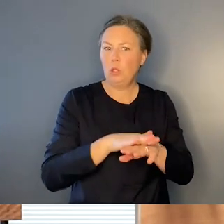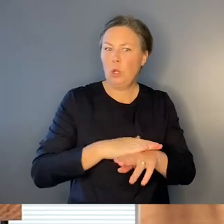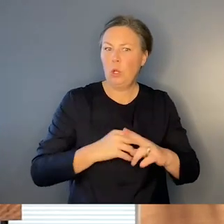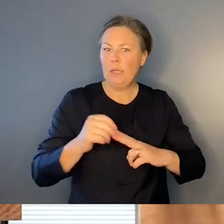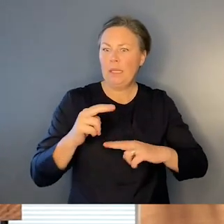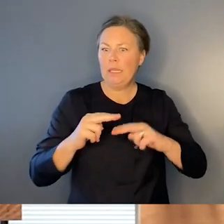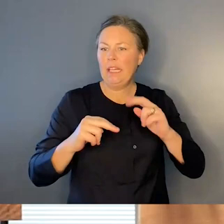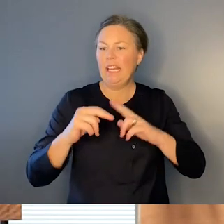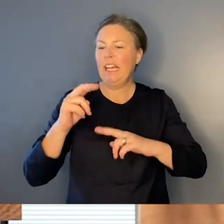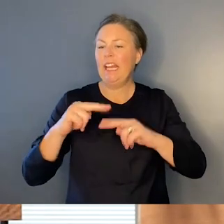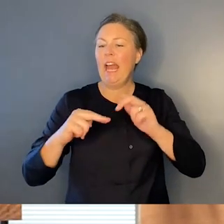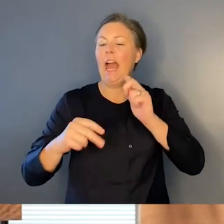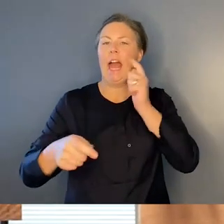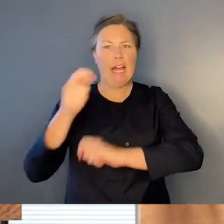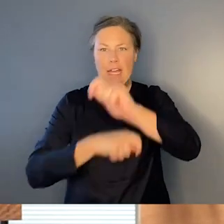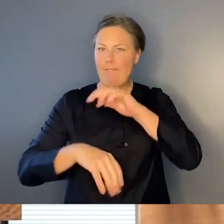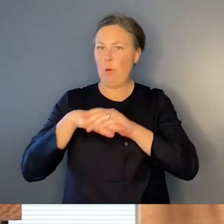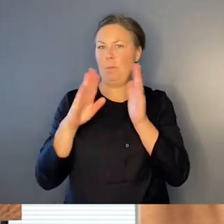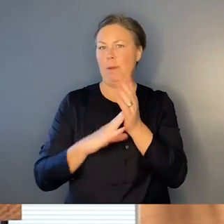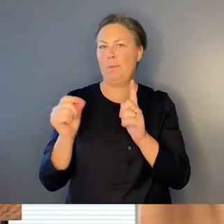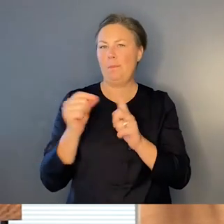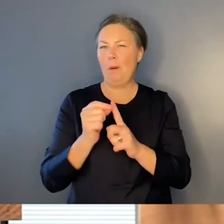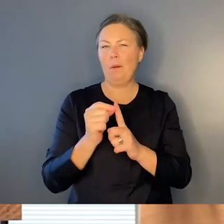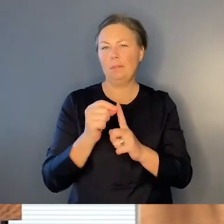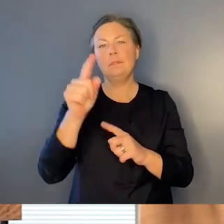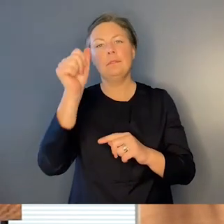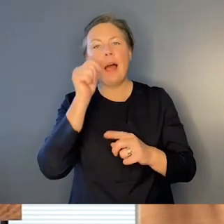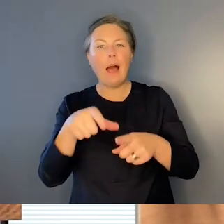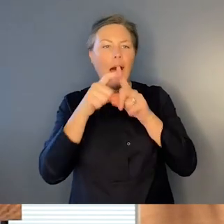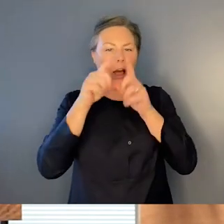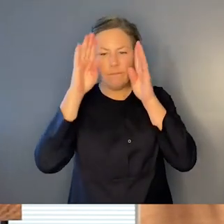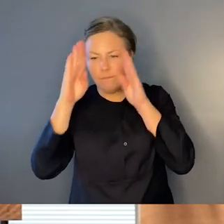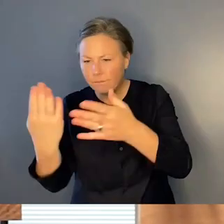interruptions in sleep, often inability to concentrate,